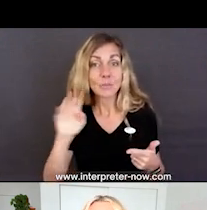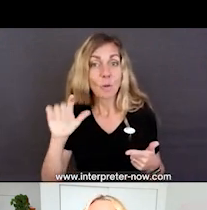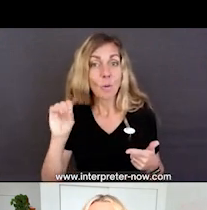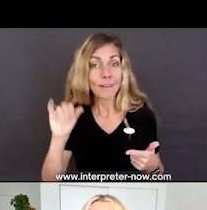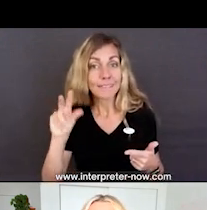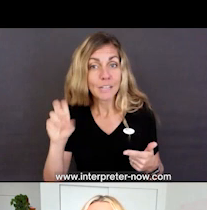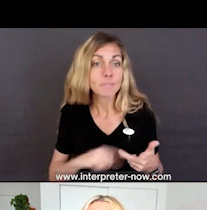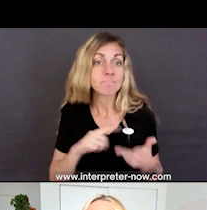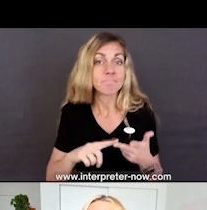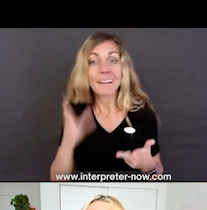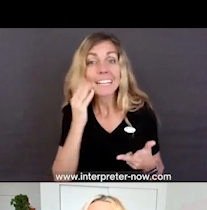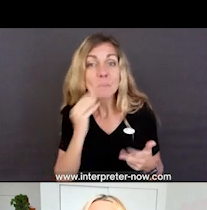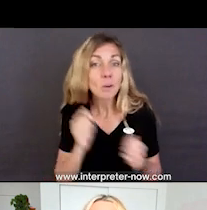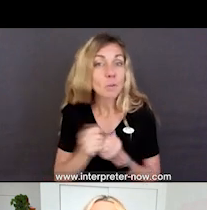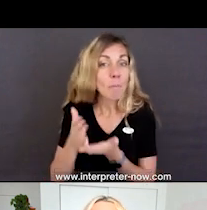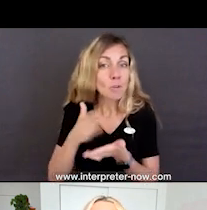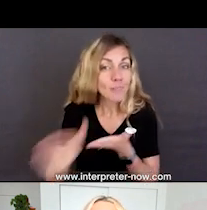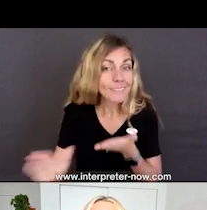make assumptions about their experiences with marginalization.